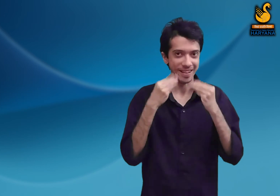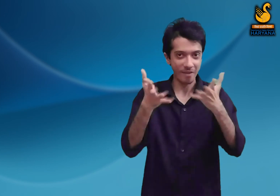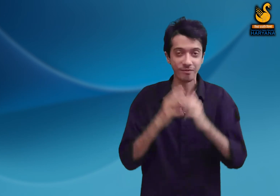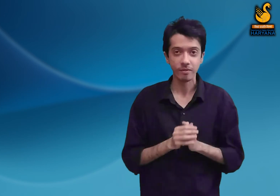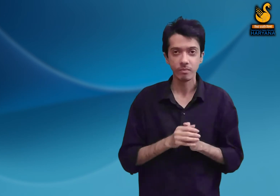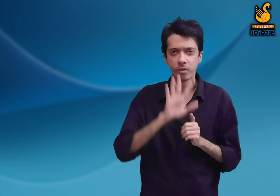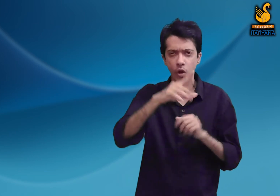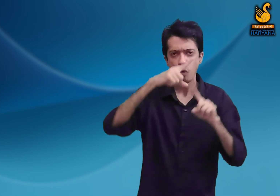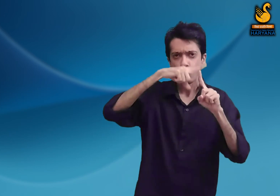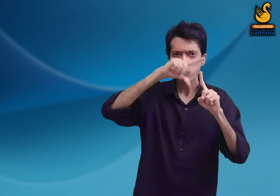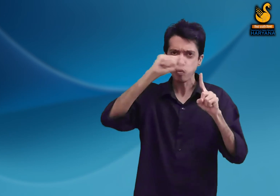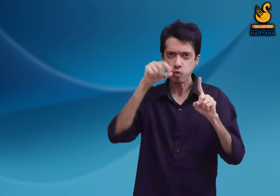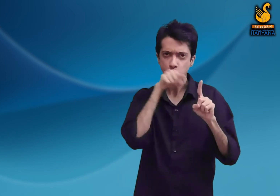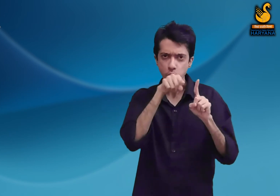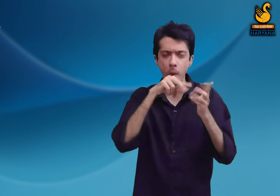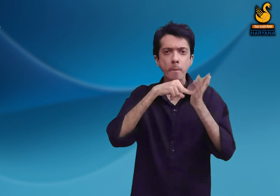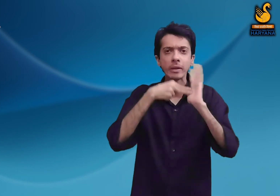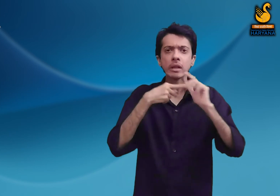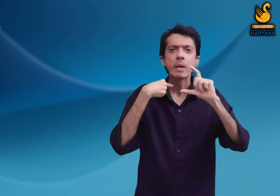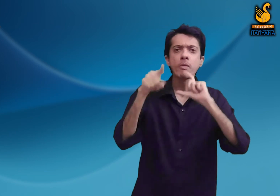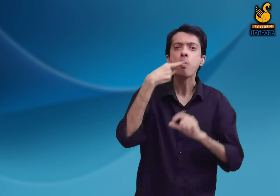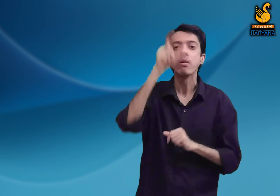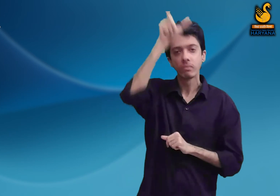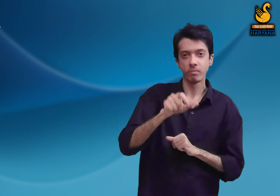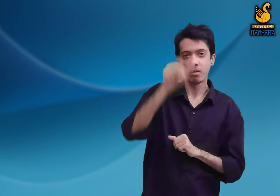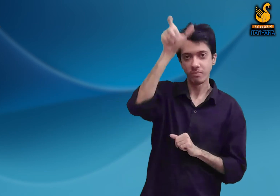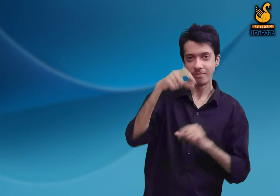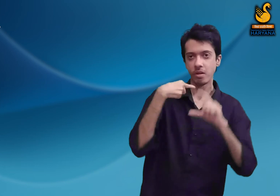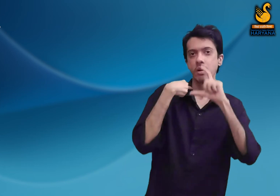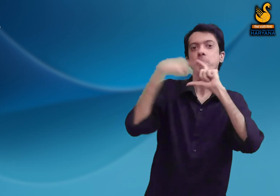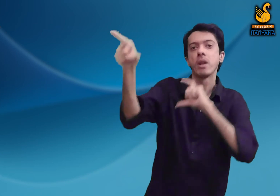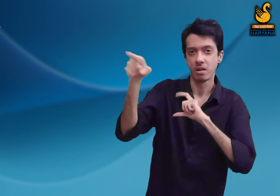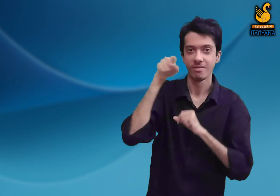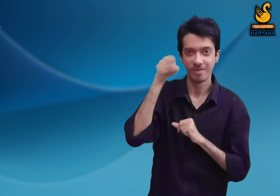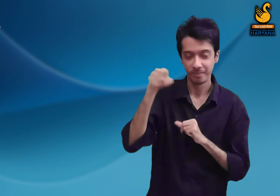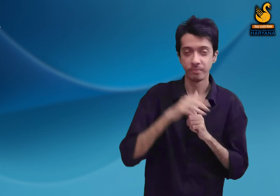Let me tell you. In "To: ", we will put the recipient's email address.